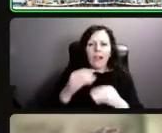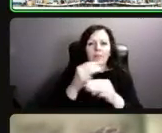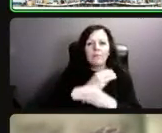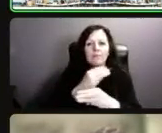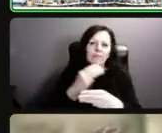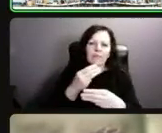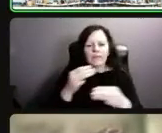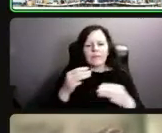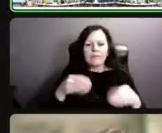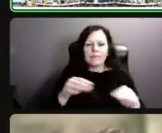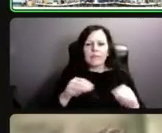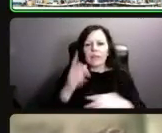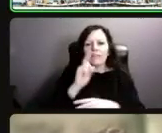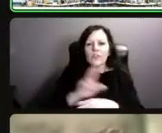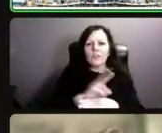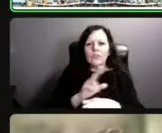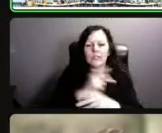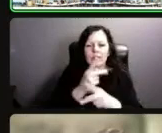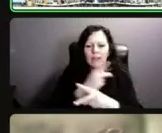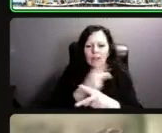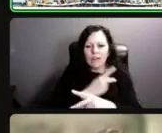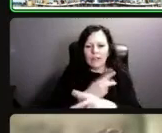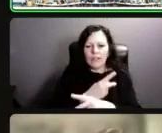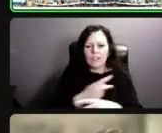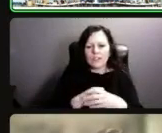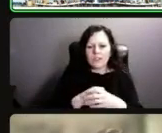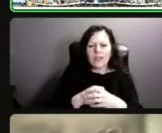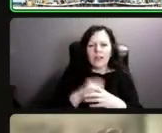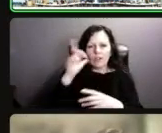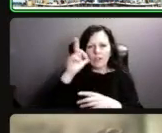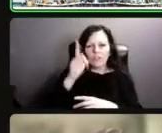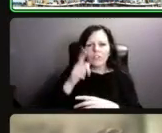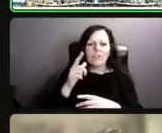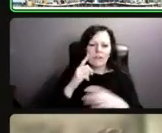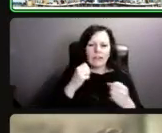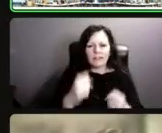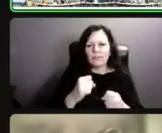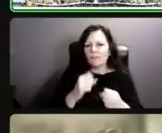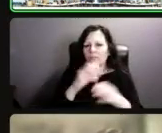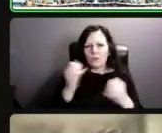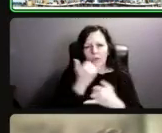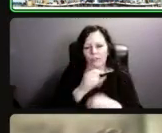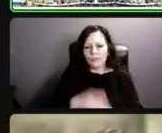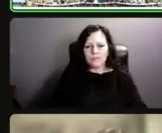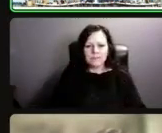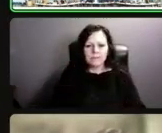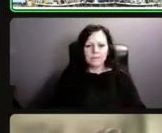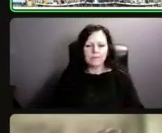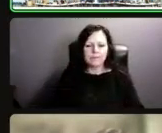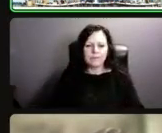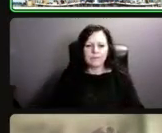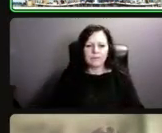IT'S IN-HOUSE DATA THAT WE KNOW IS OF HIGH QUALITY.